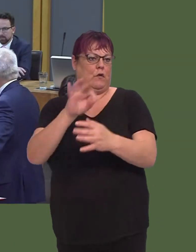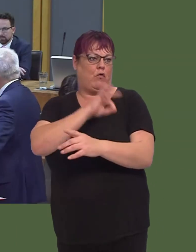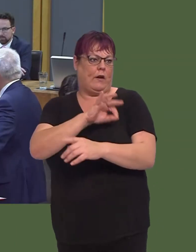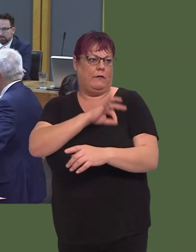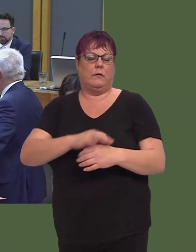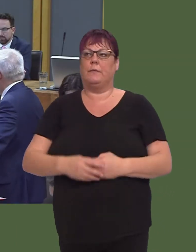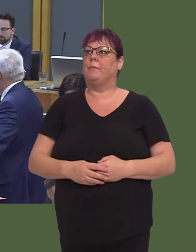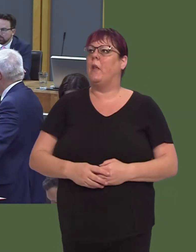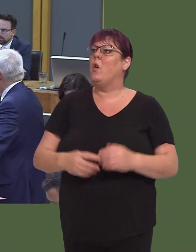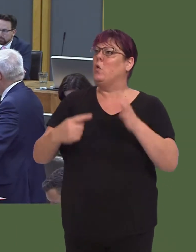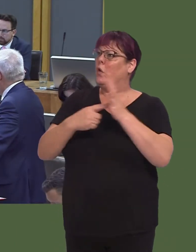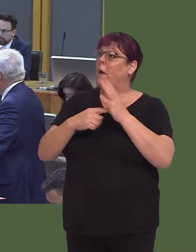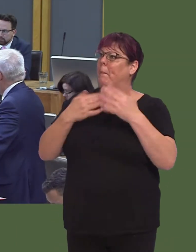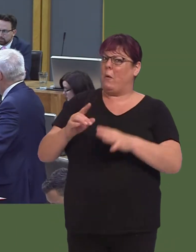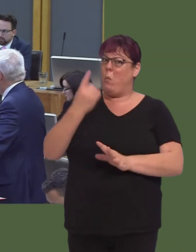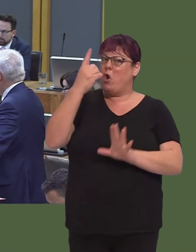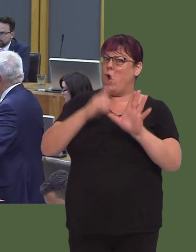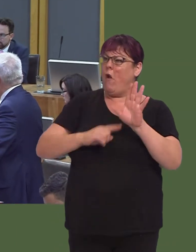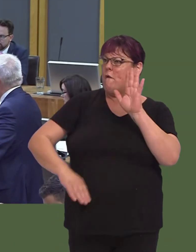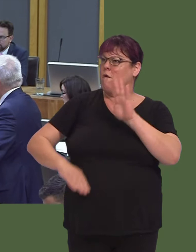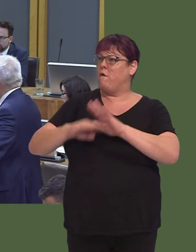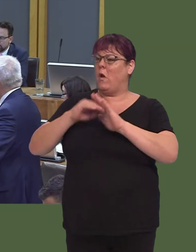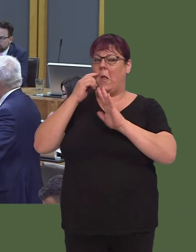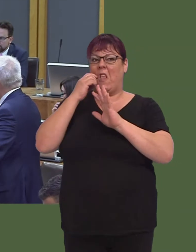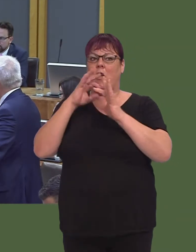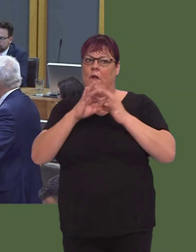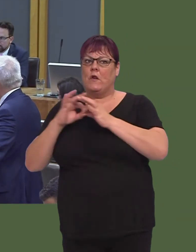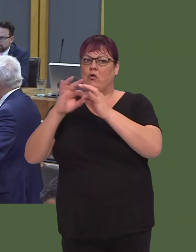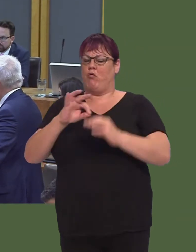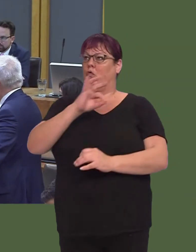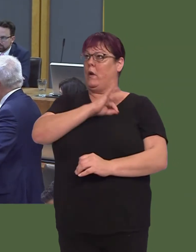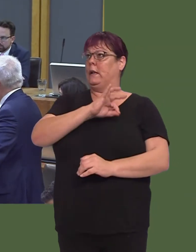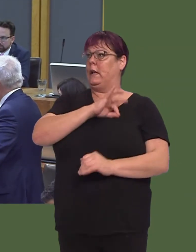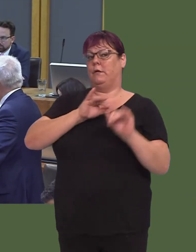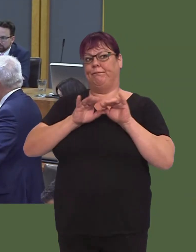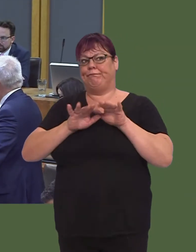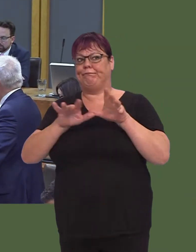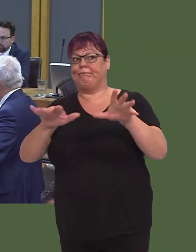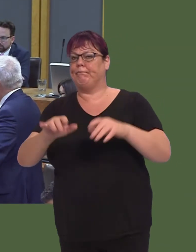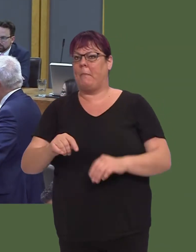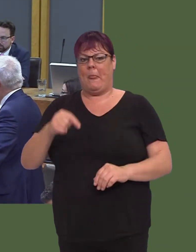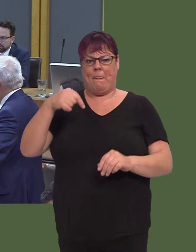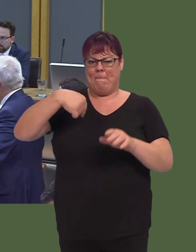Lynne Neagle AM: First Minister, Torfaen has had more than a year now of the full service roll-out of universal credit.